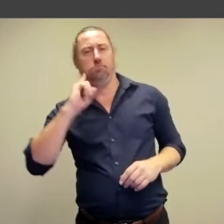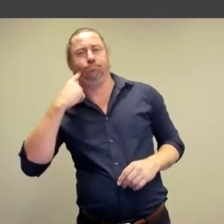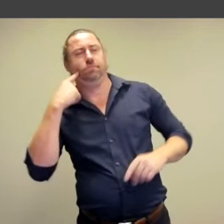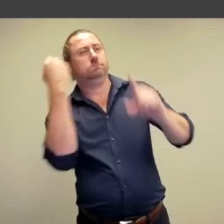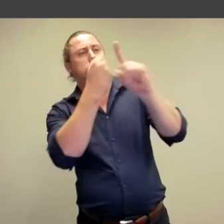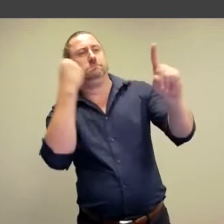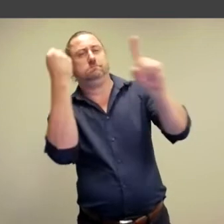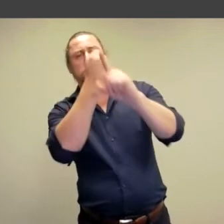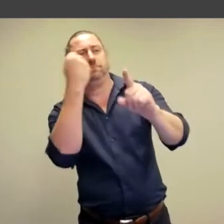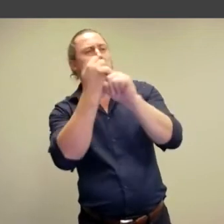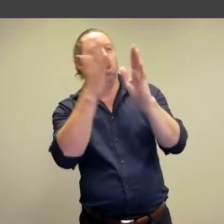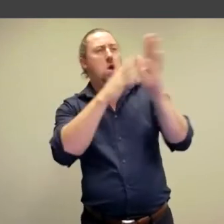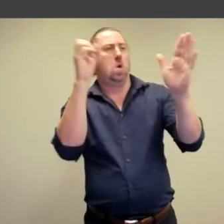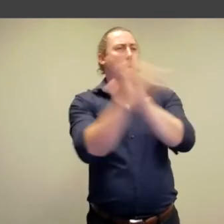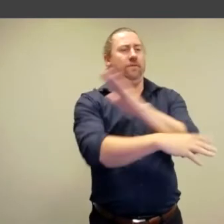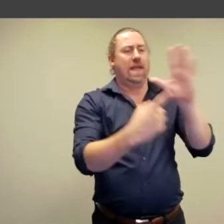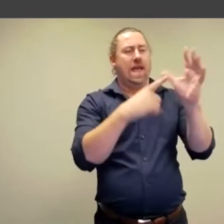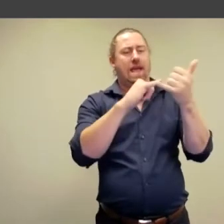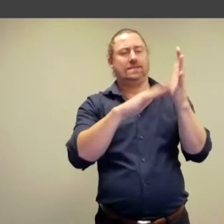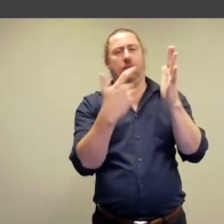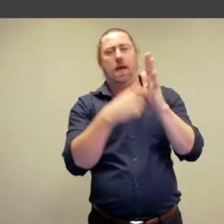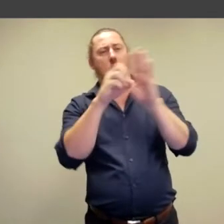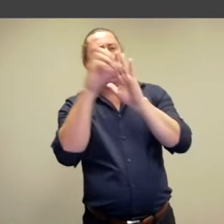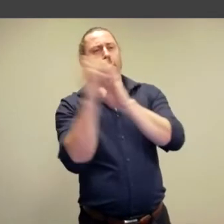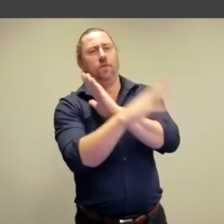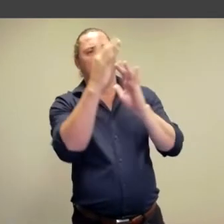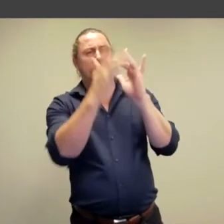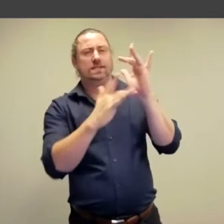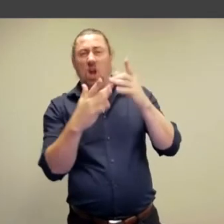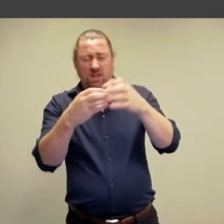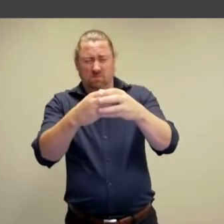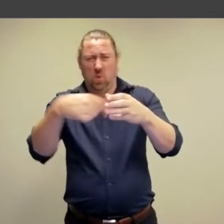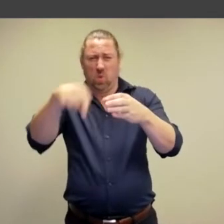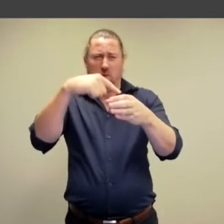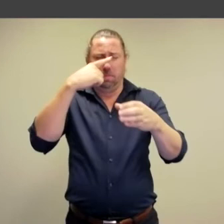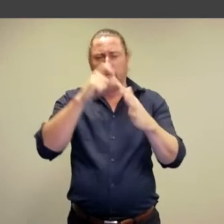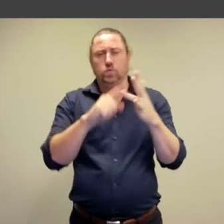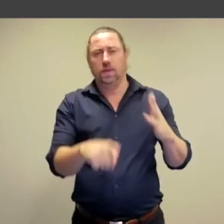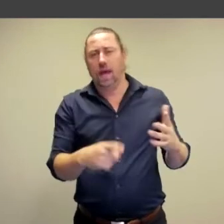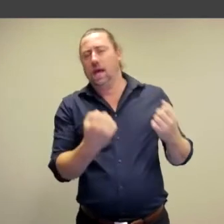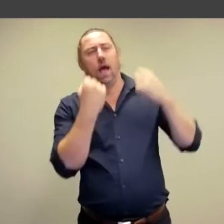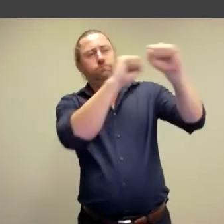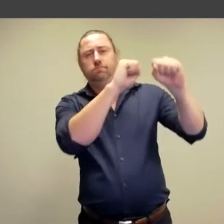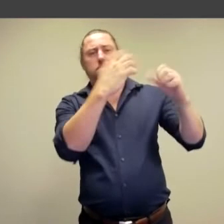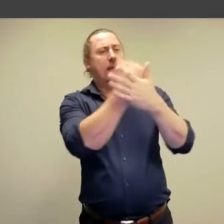remove ASMR artists from the internet